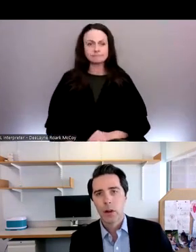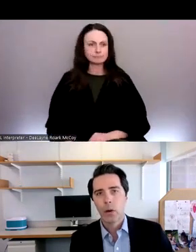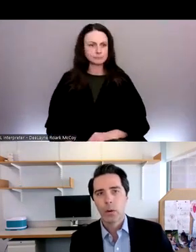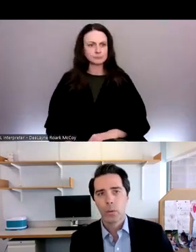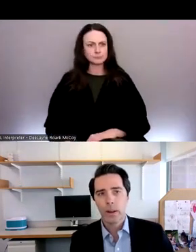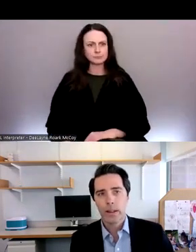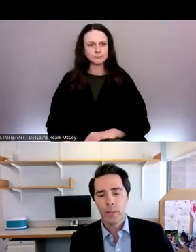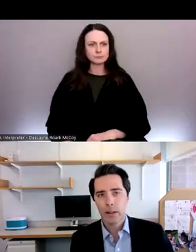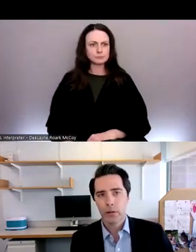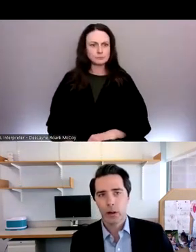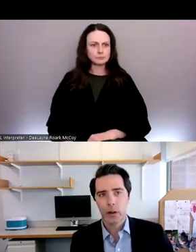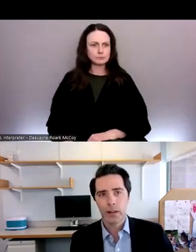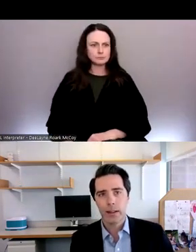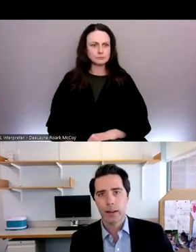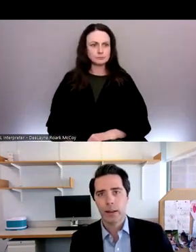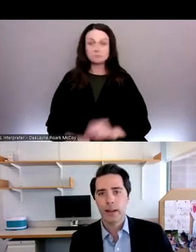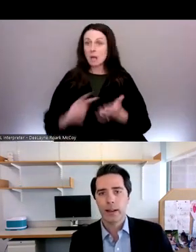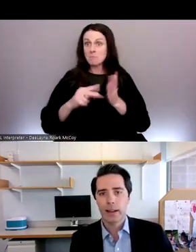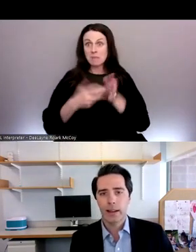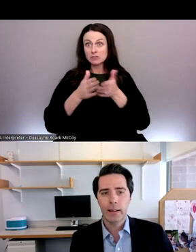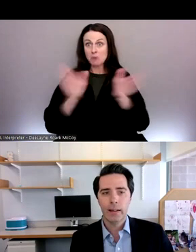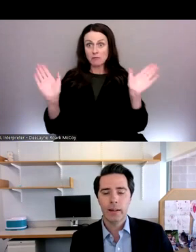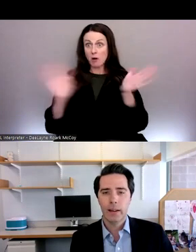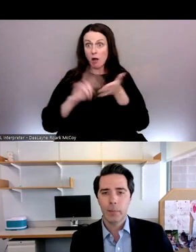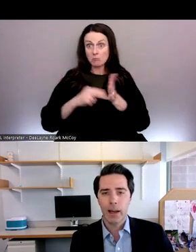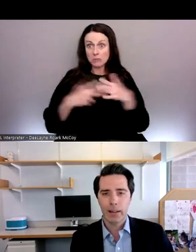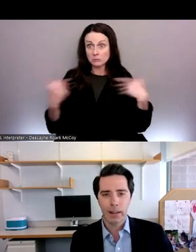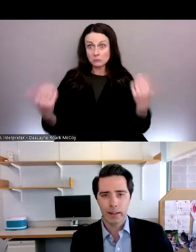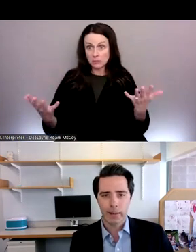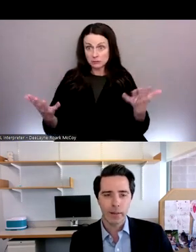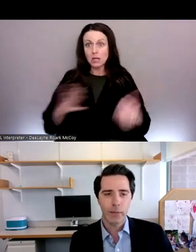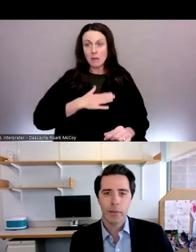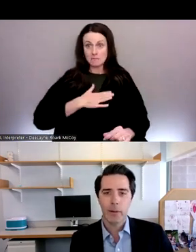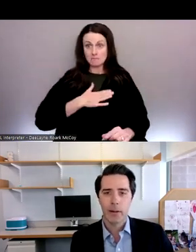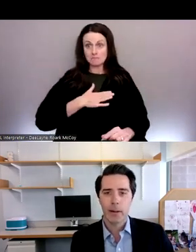so what this means overall is that in my